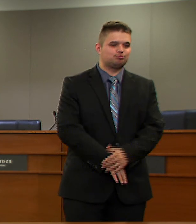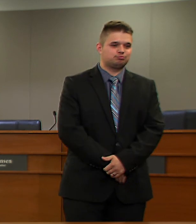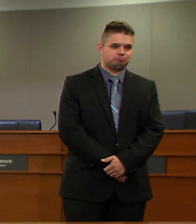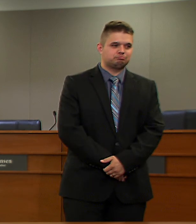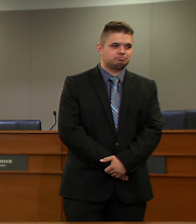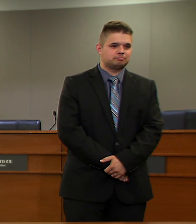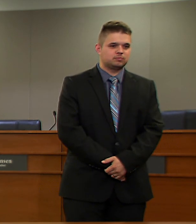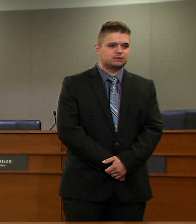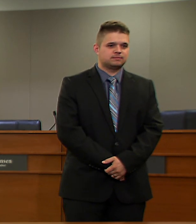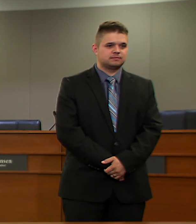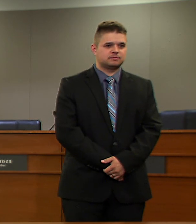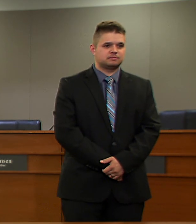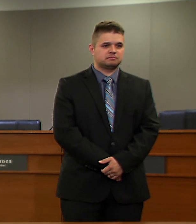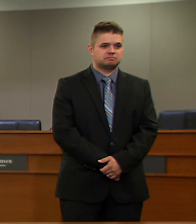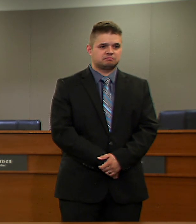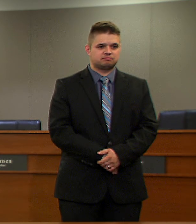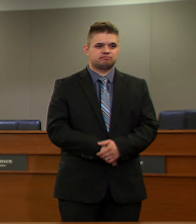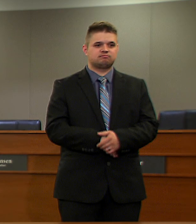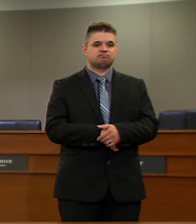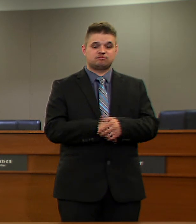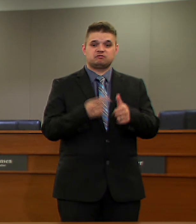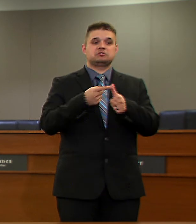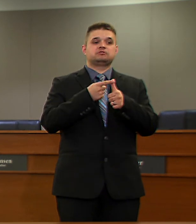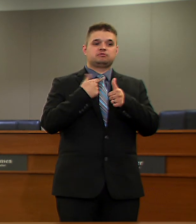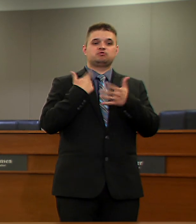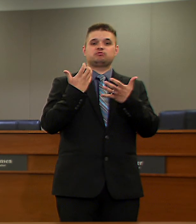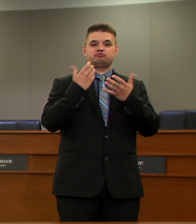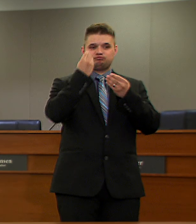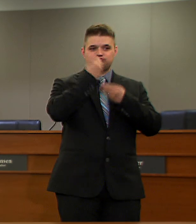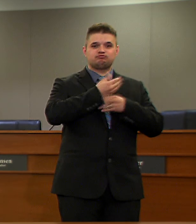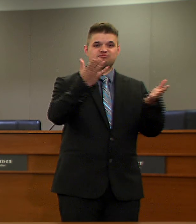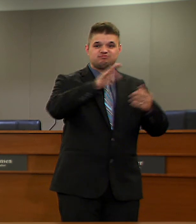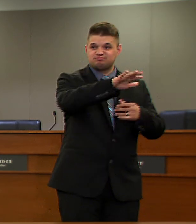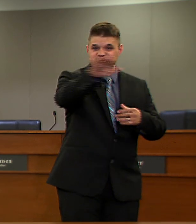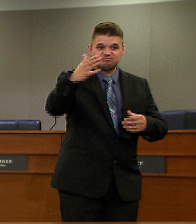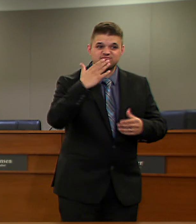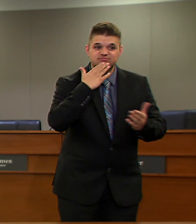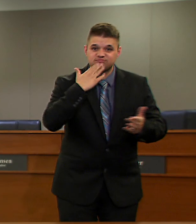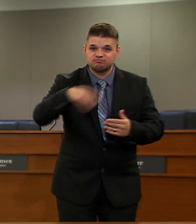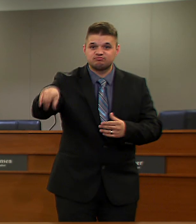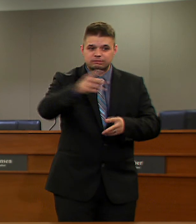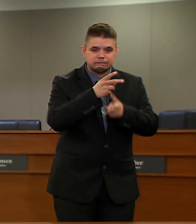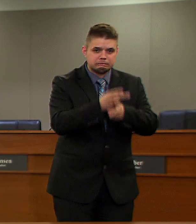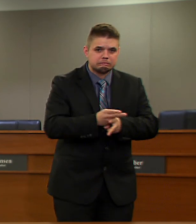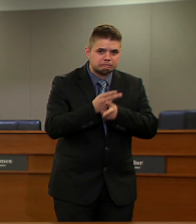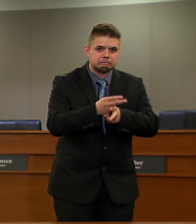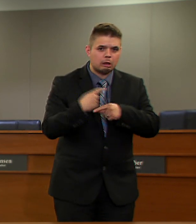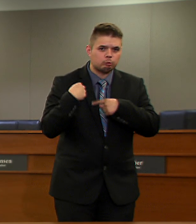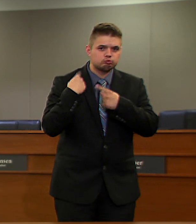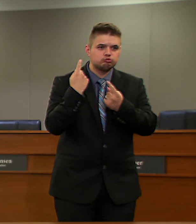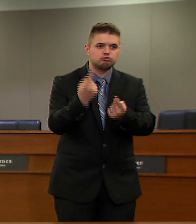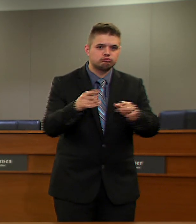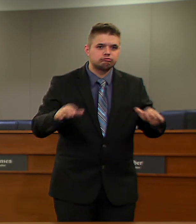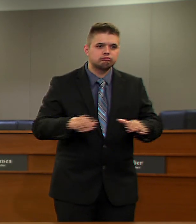First of all a big thank you to all of you who are remaining diligent in our efforts to practicing our physical